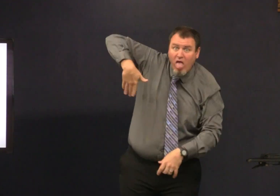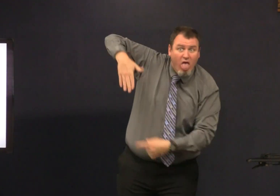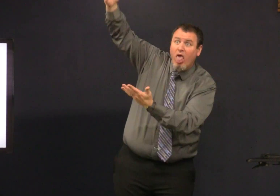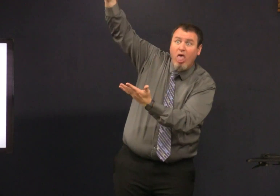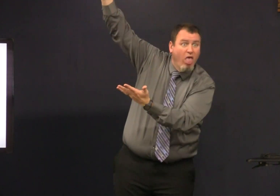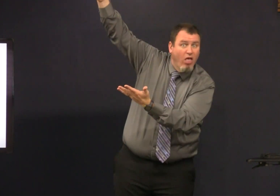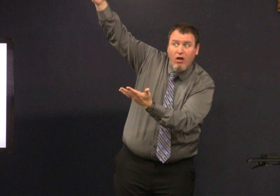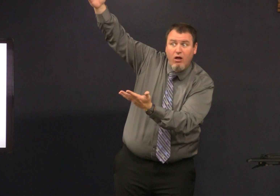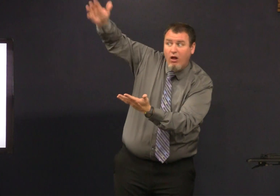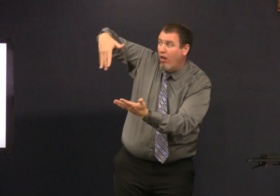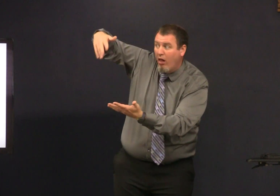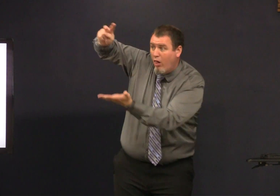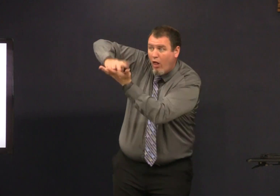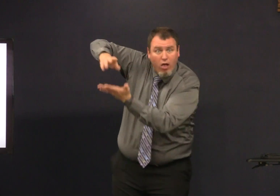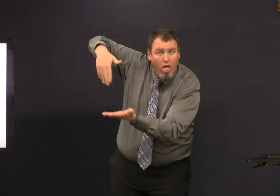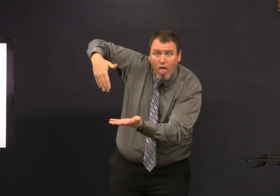we've never lost yet God